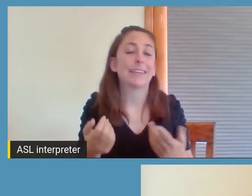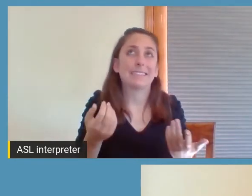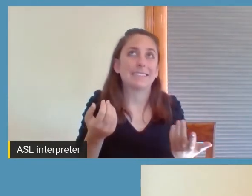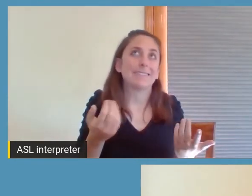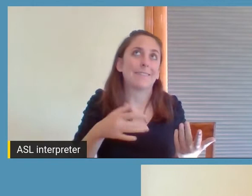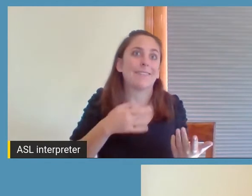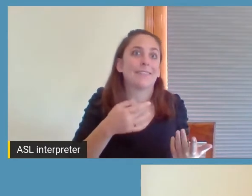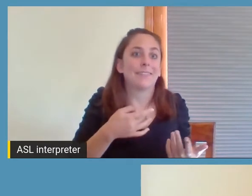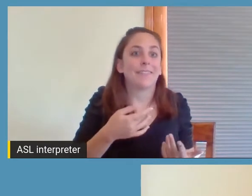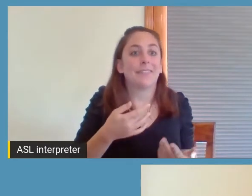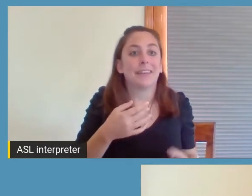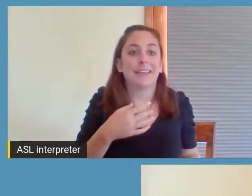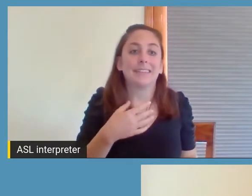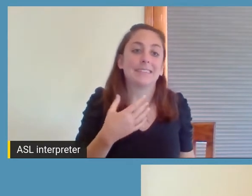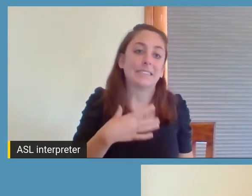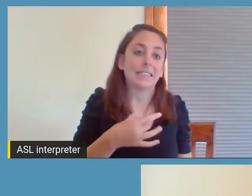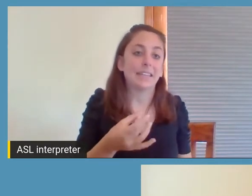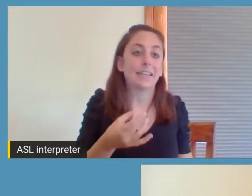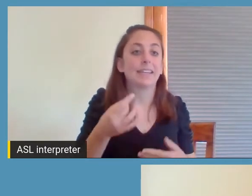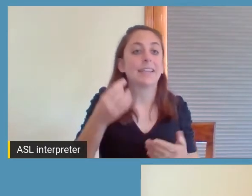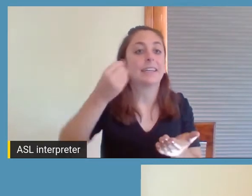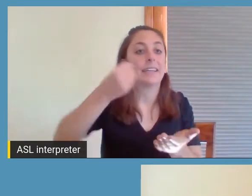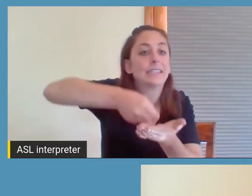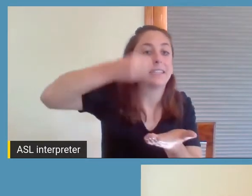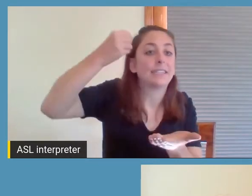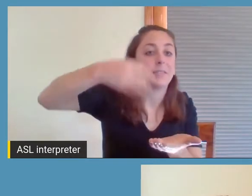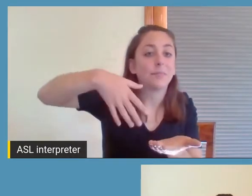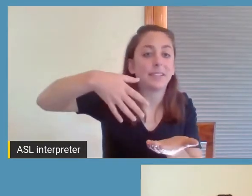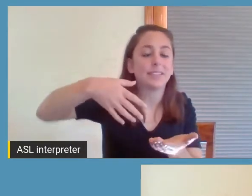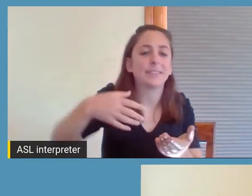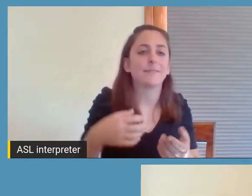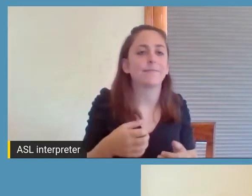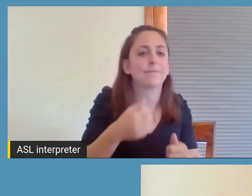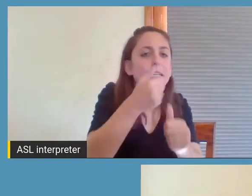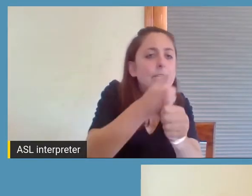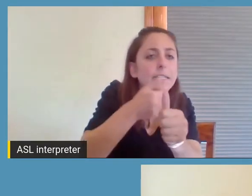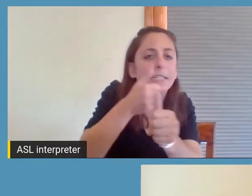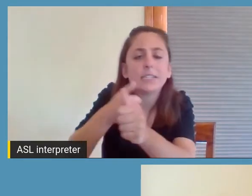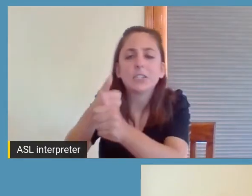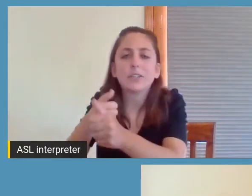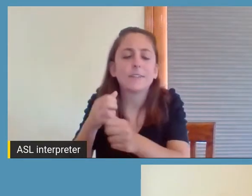each one of those we had to sort of figure out how many two-dimensional works could go in this space